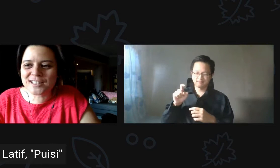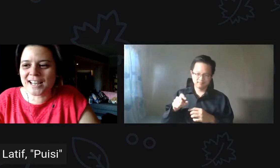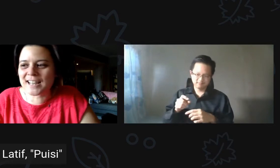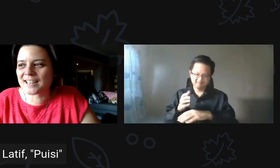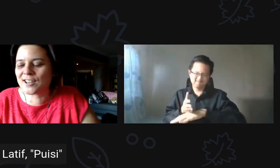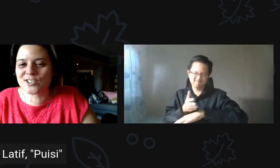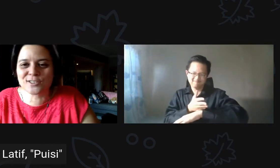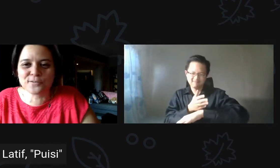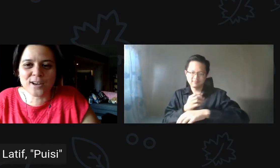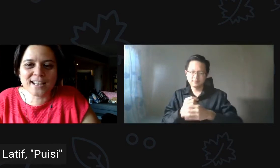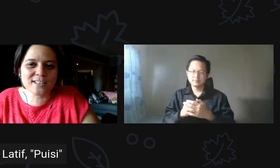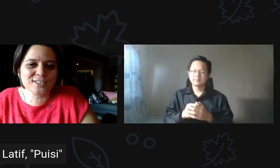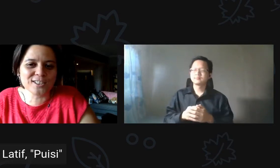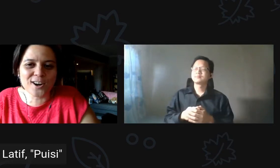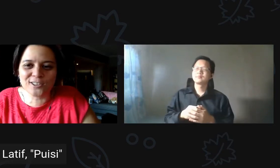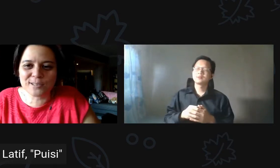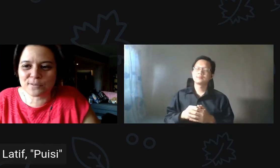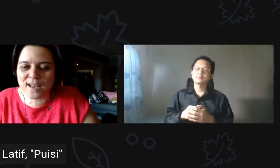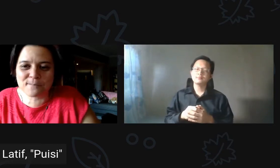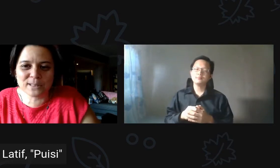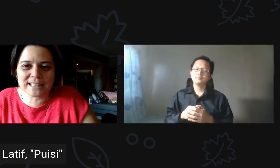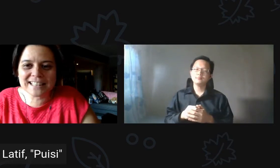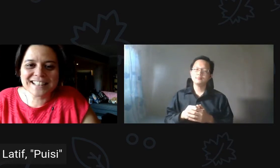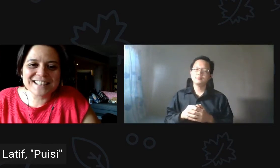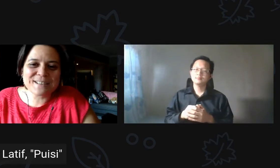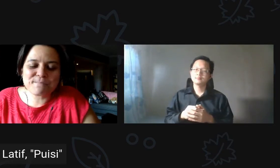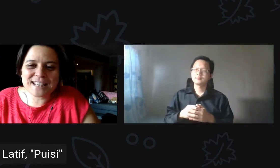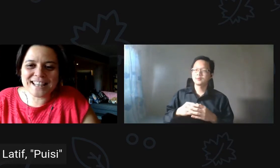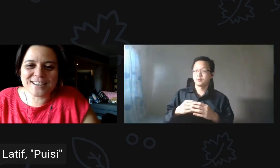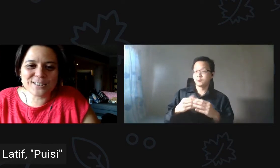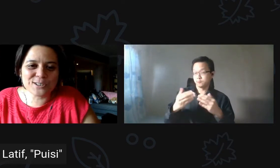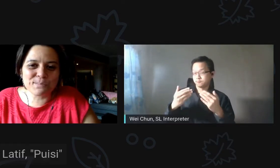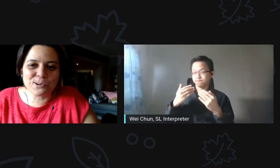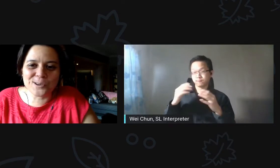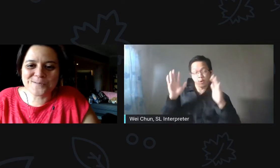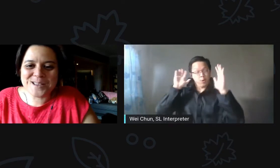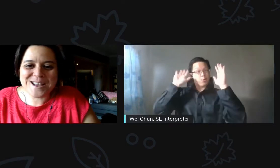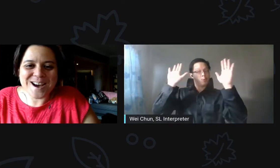It feels not just a friend, not just a colleague but family being there to support